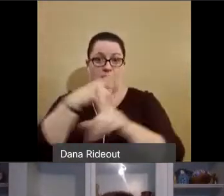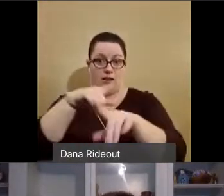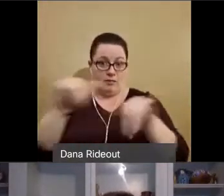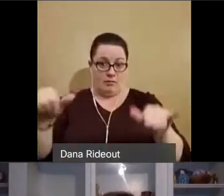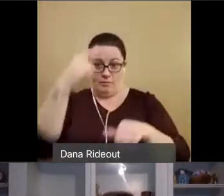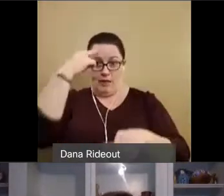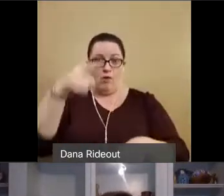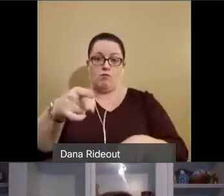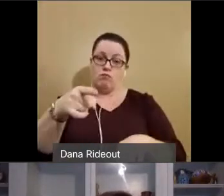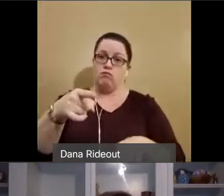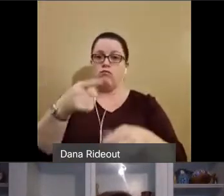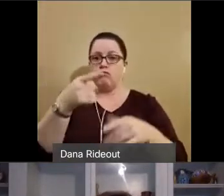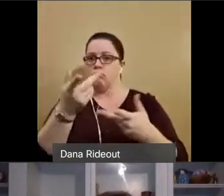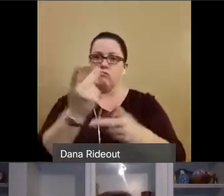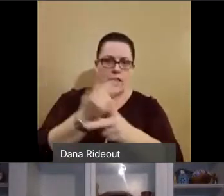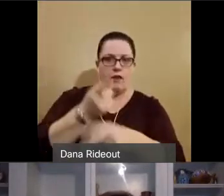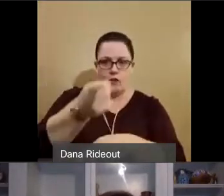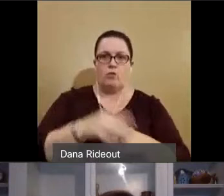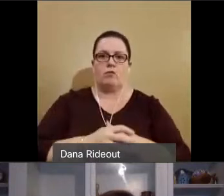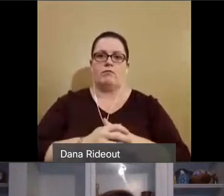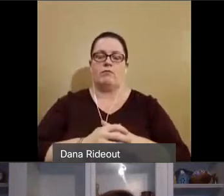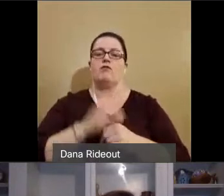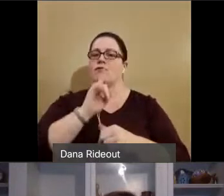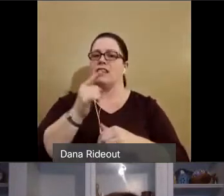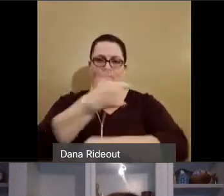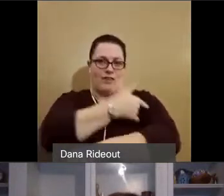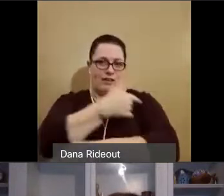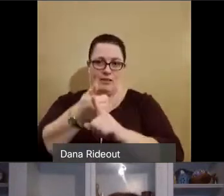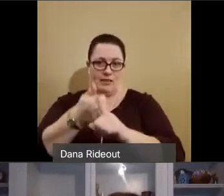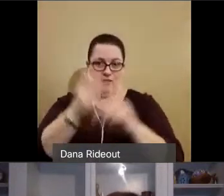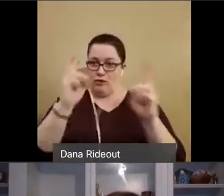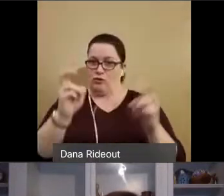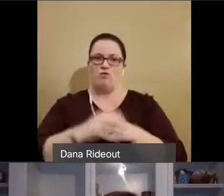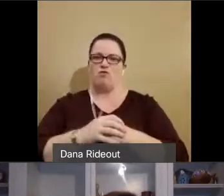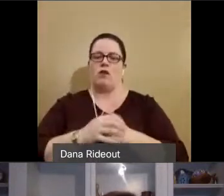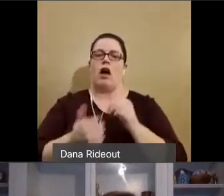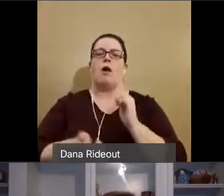So the issue is really not the vaccine itself, but the politics around the vaccine.